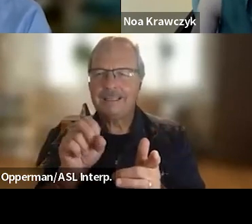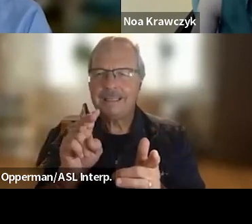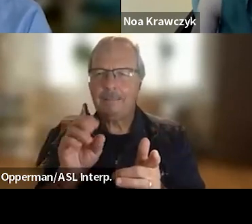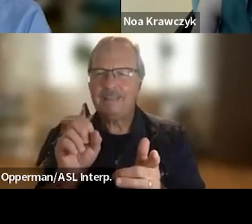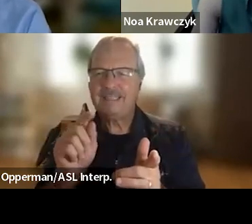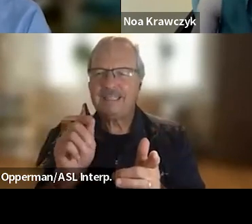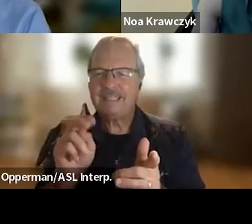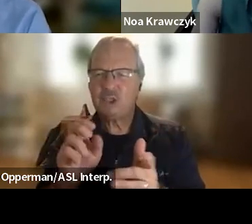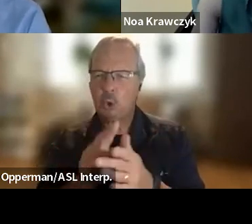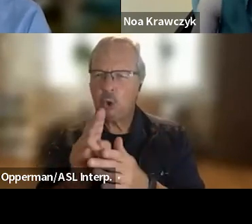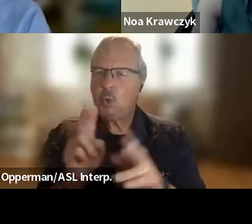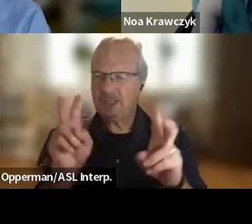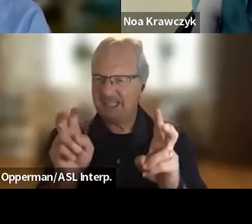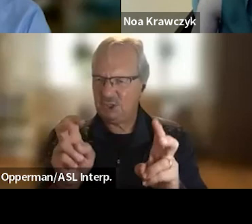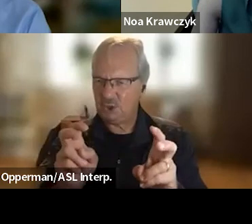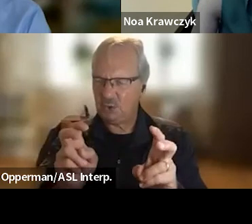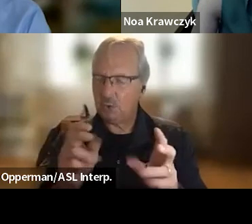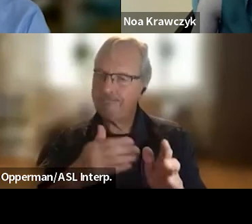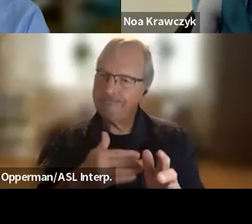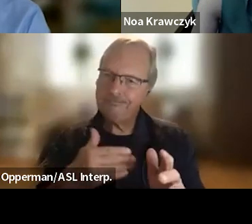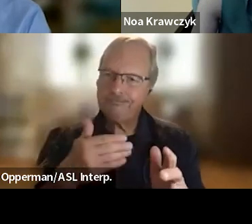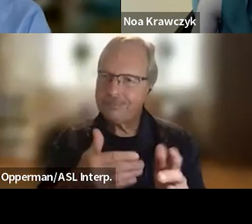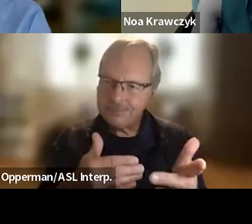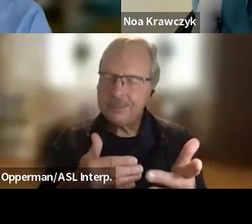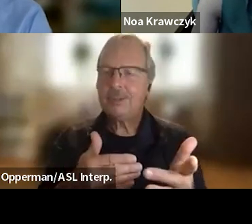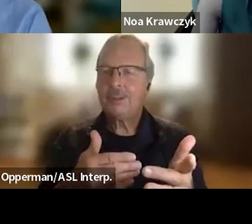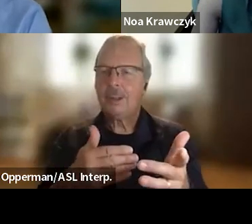So the intention as part of the funding they will receive